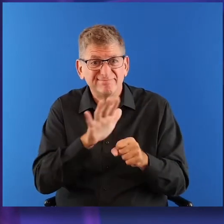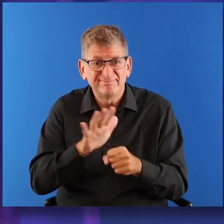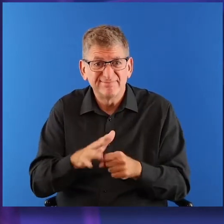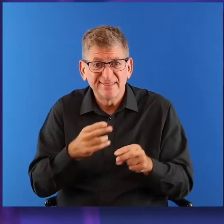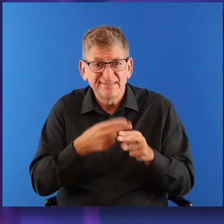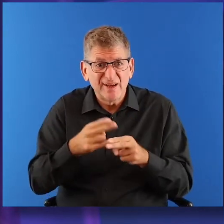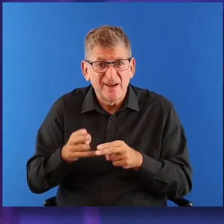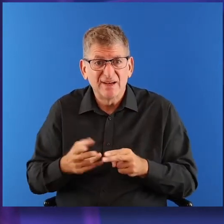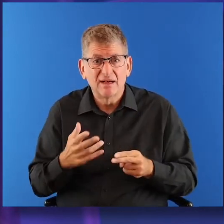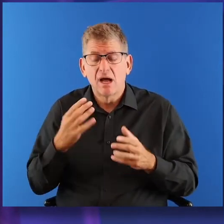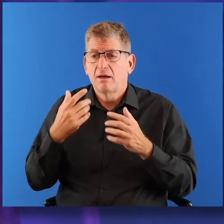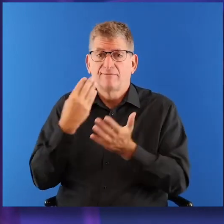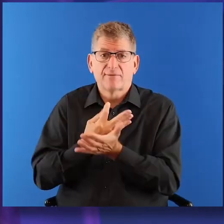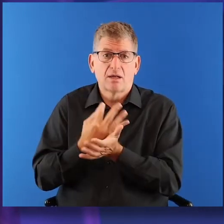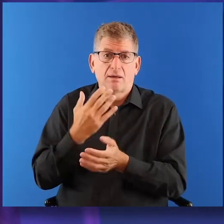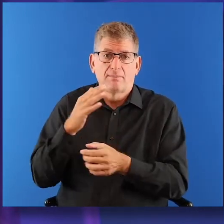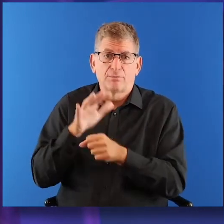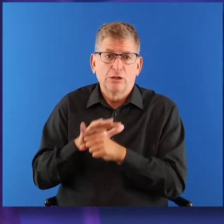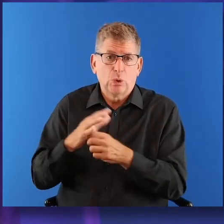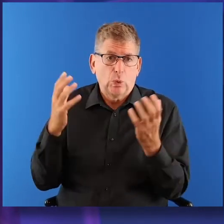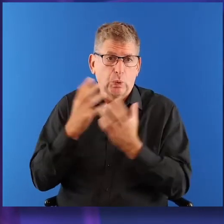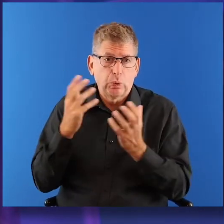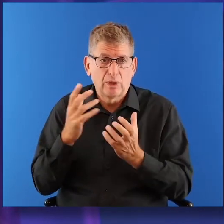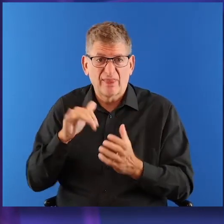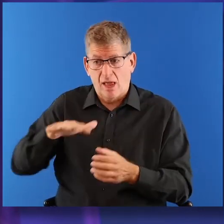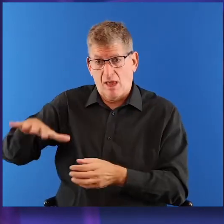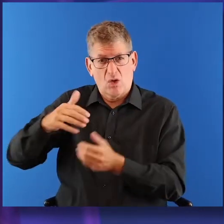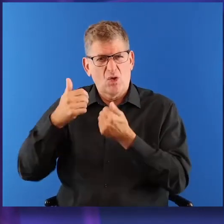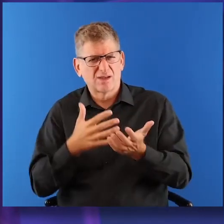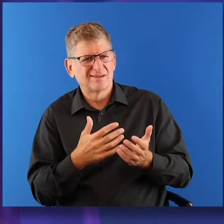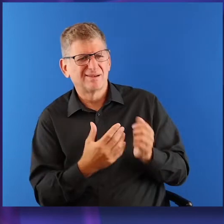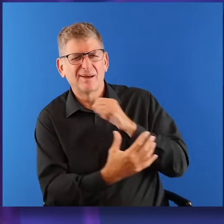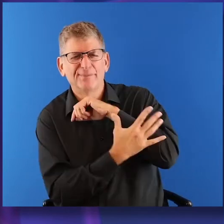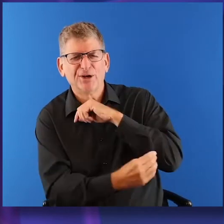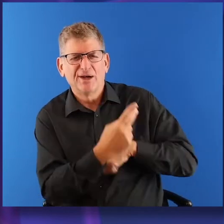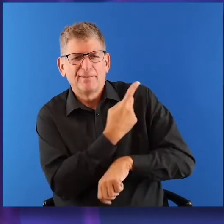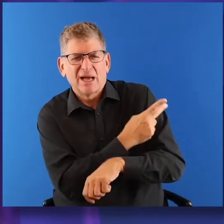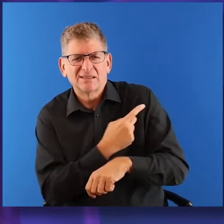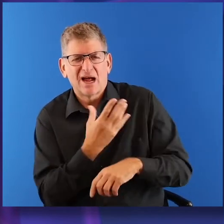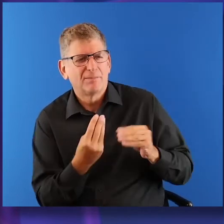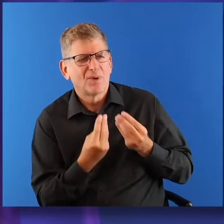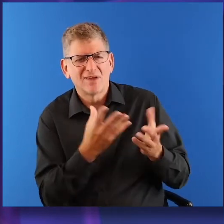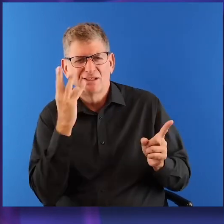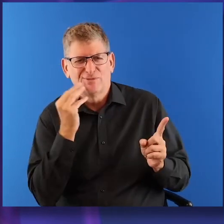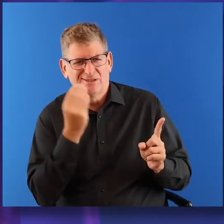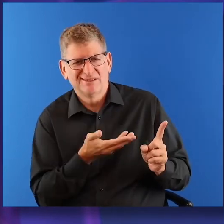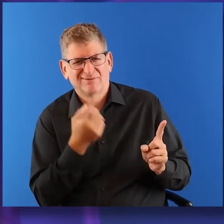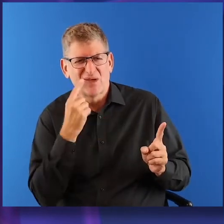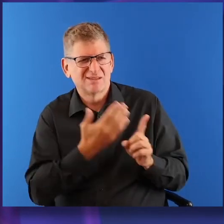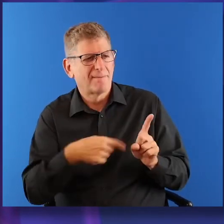all resulting in poor patient and provider experience that some of my physician colleagues are